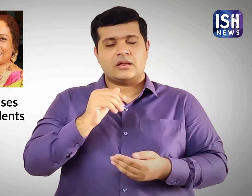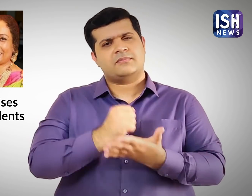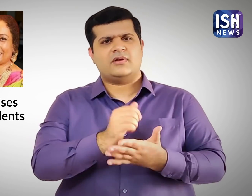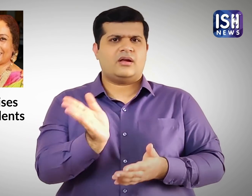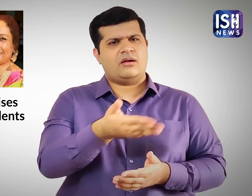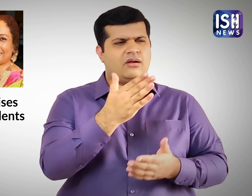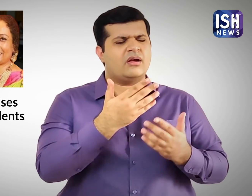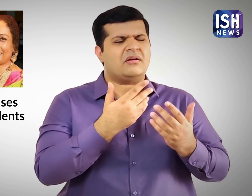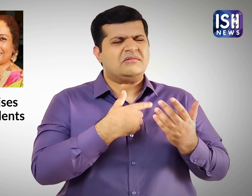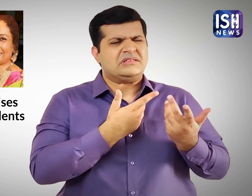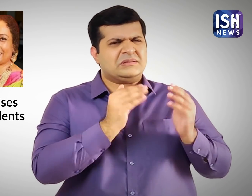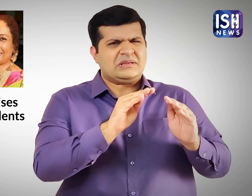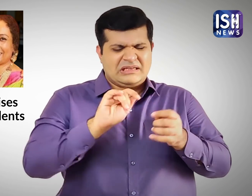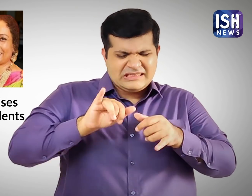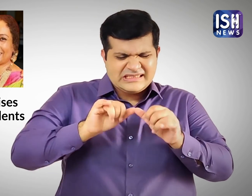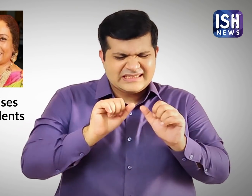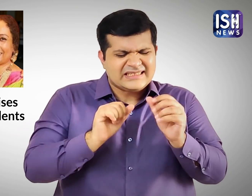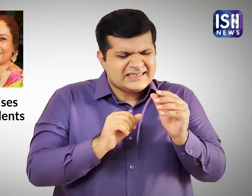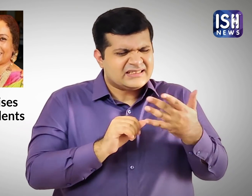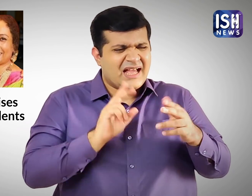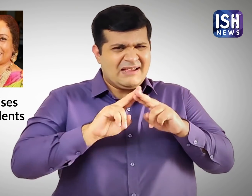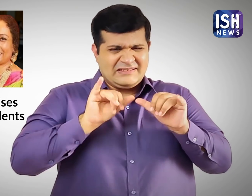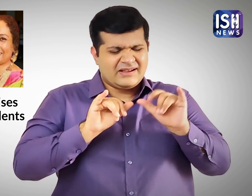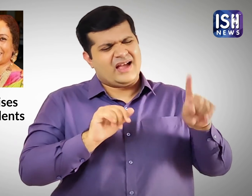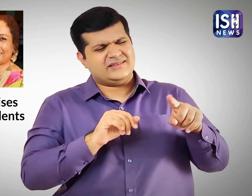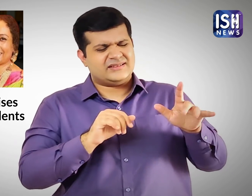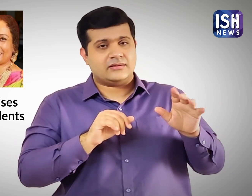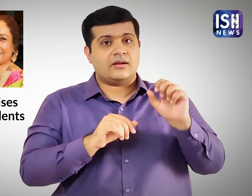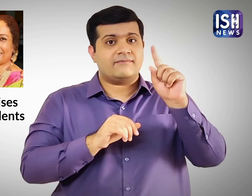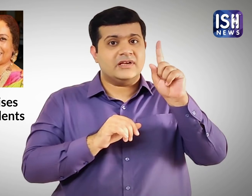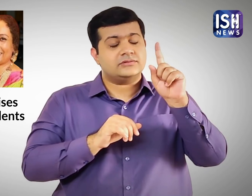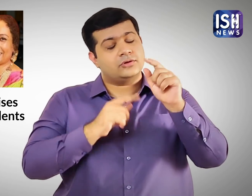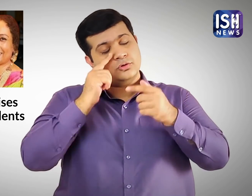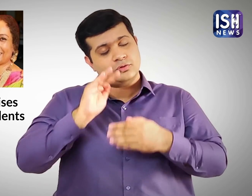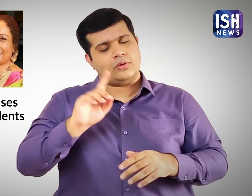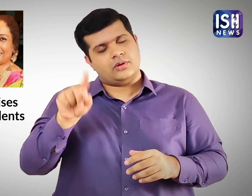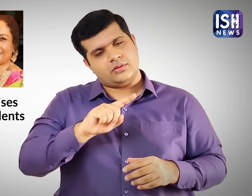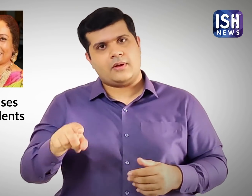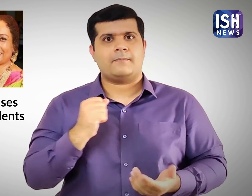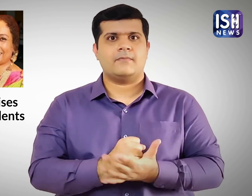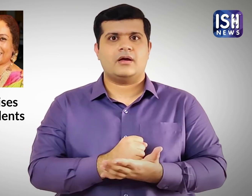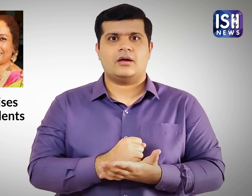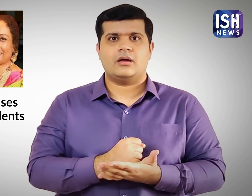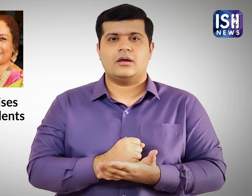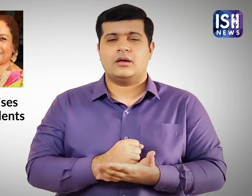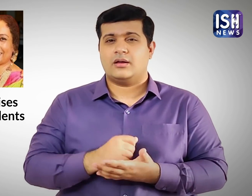the parents would somehow try to adjust and pay the fees for the boy. However, the girl would first be forced to drop out.